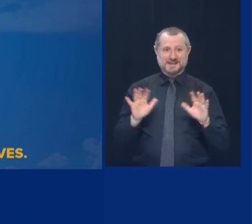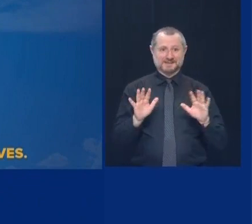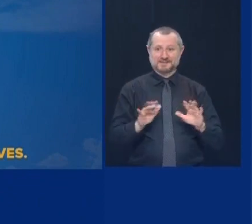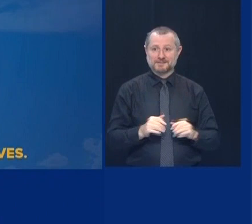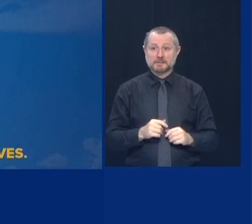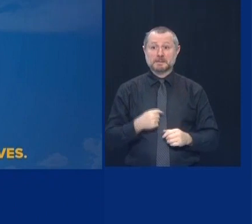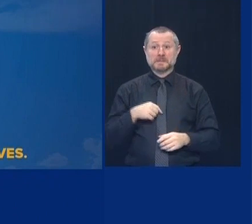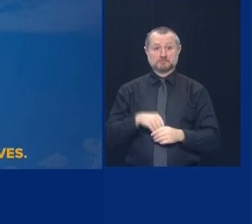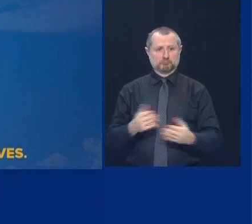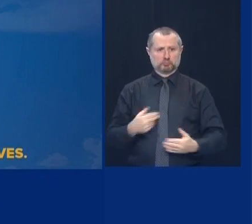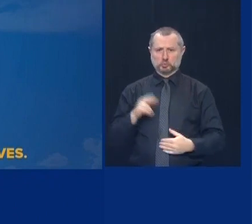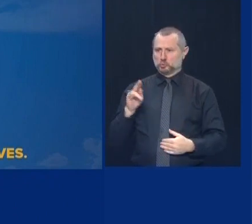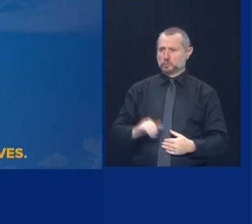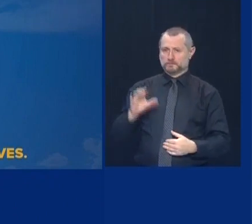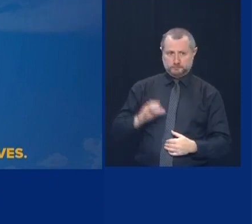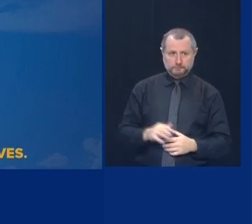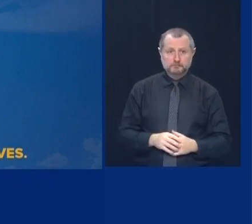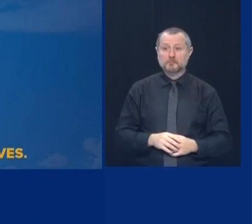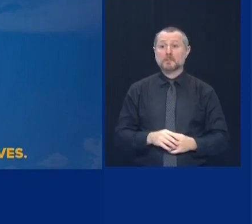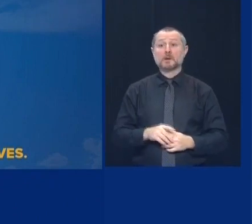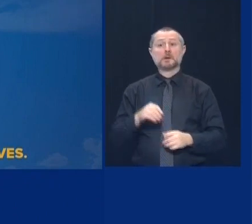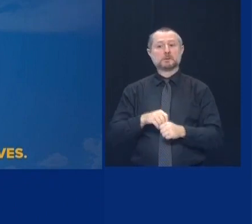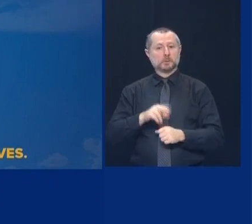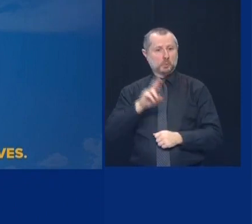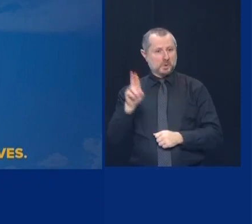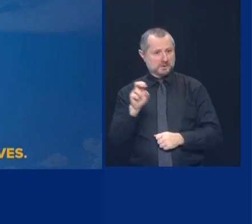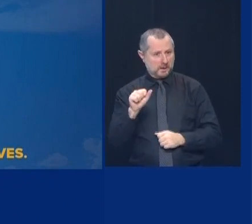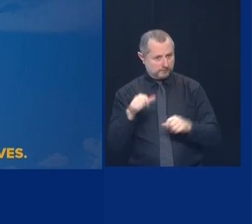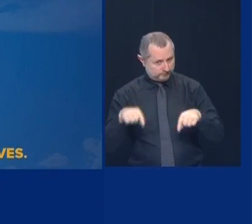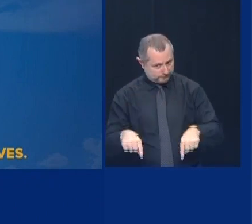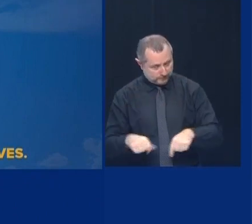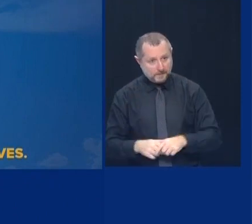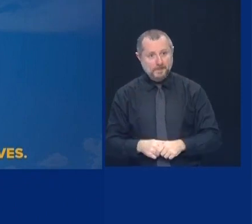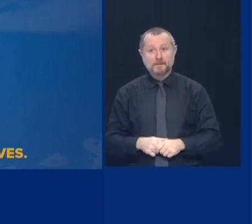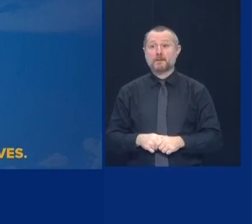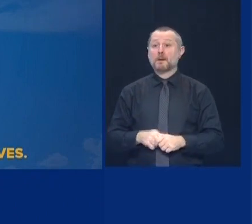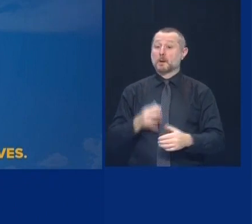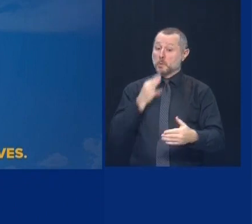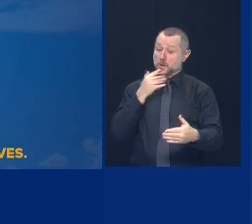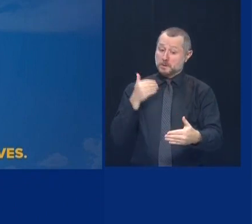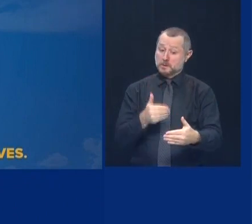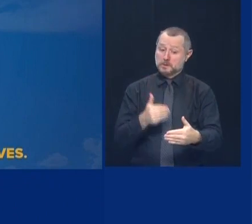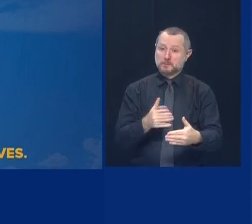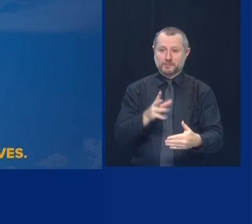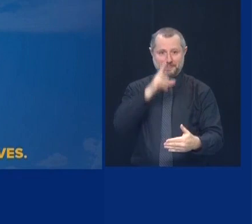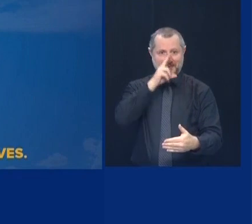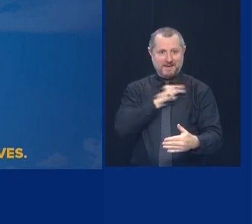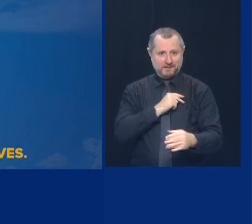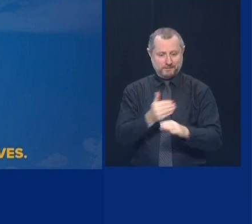THAT'S ALL THAT PEOPLE ASK ME. WHERE ARE WE?